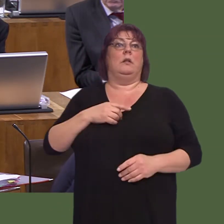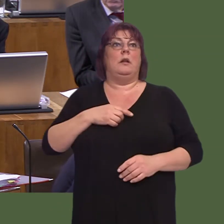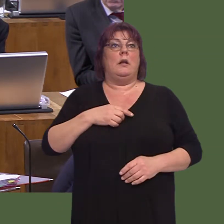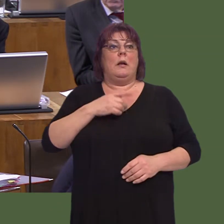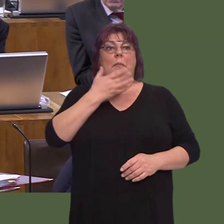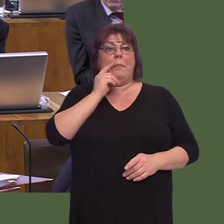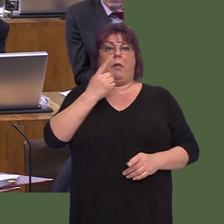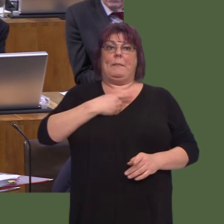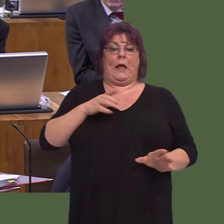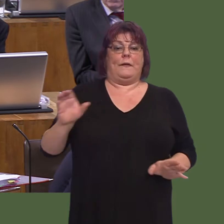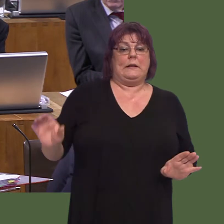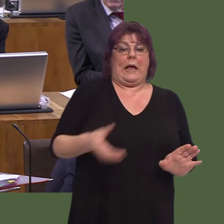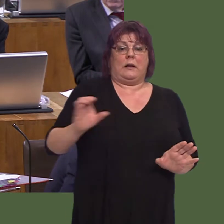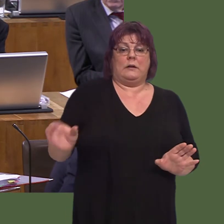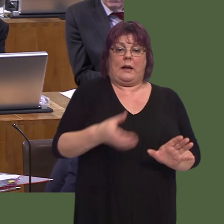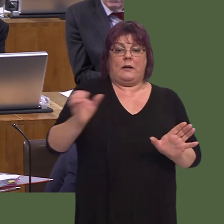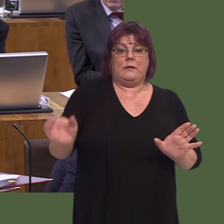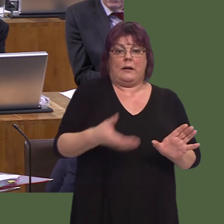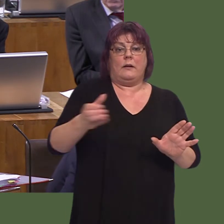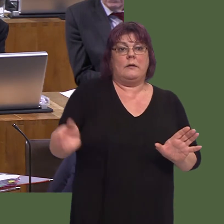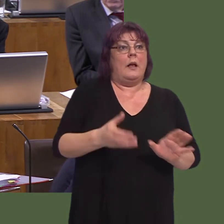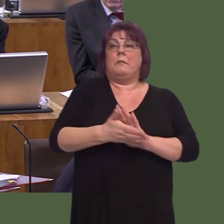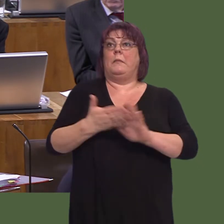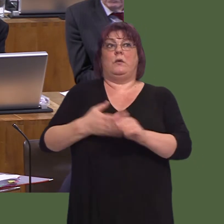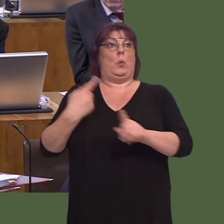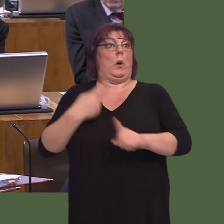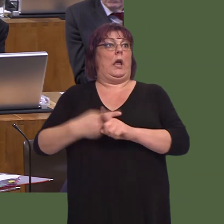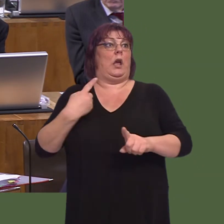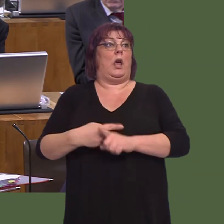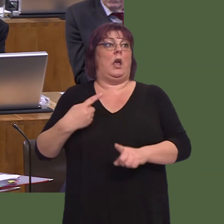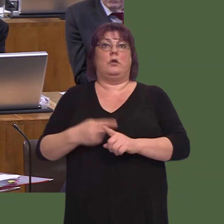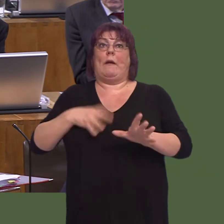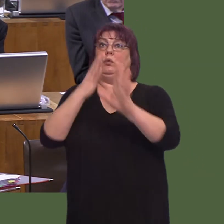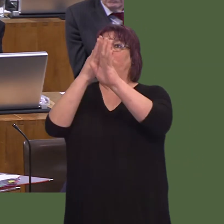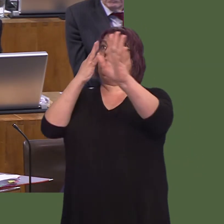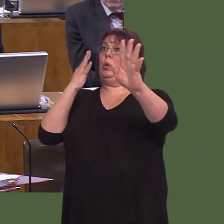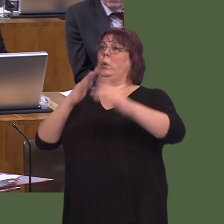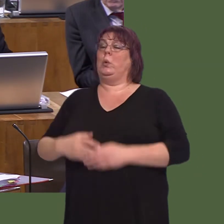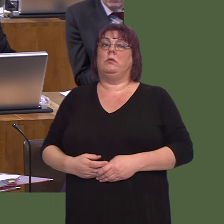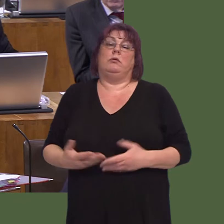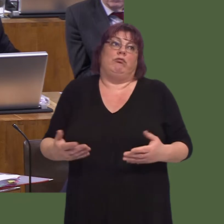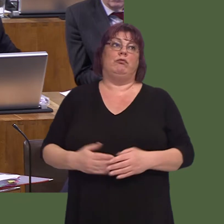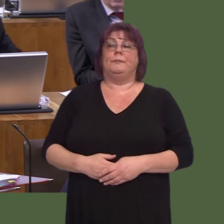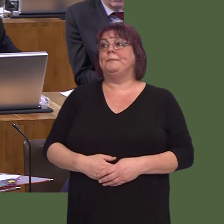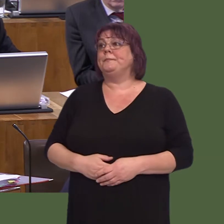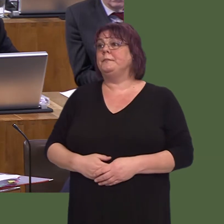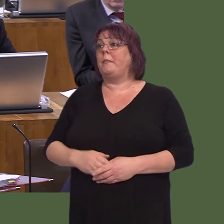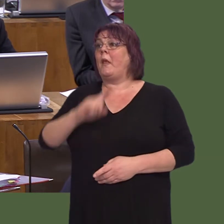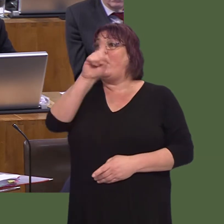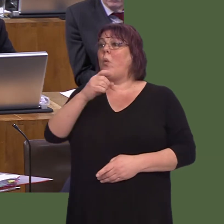services take a lot of pressure off the services that people are using when they physically go through a checkout. Jane Hutt AM: 7.